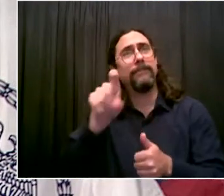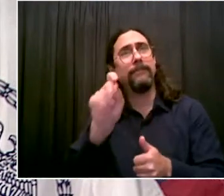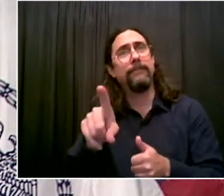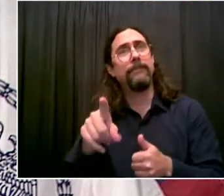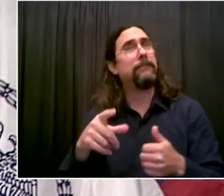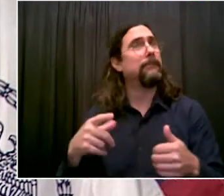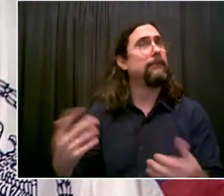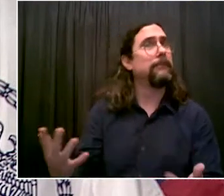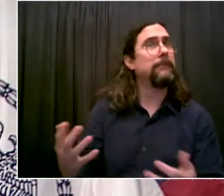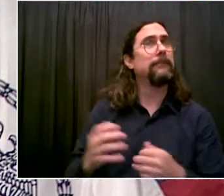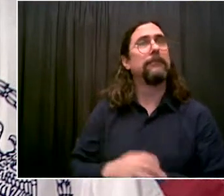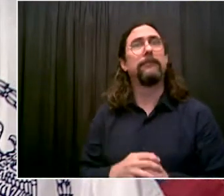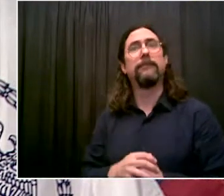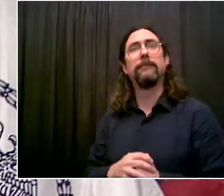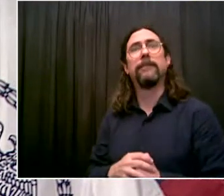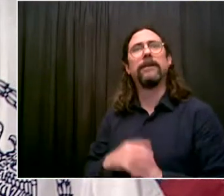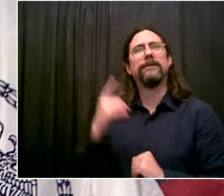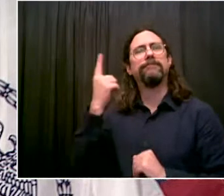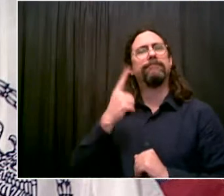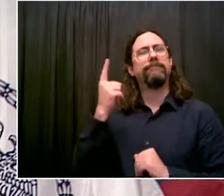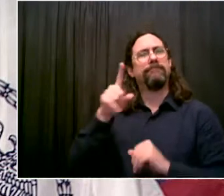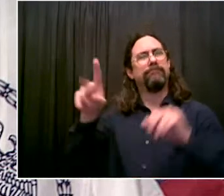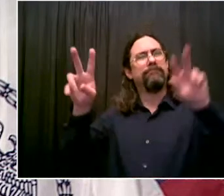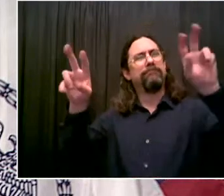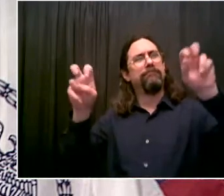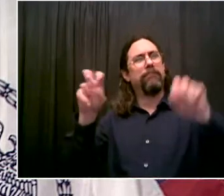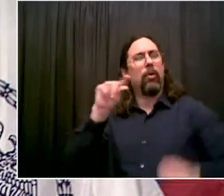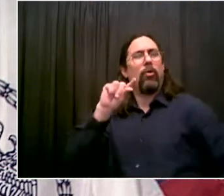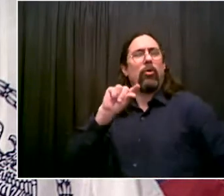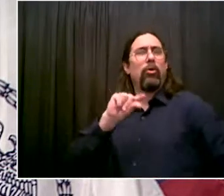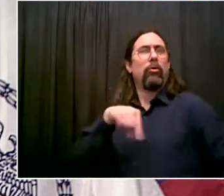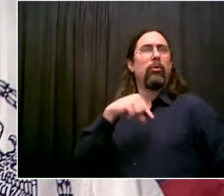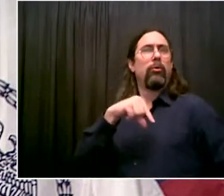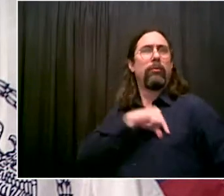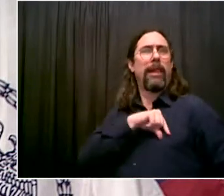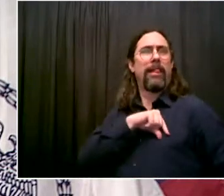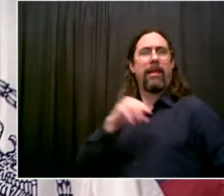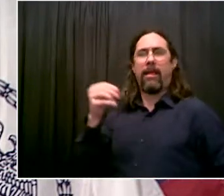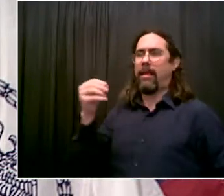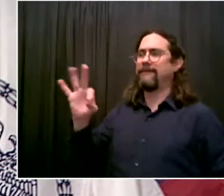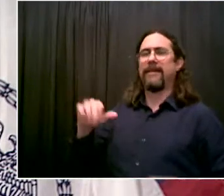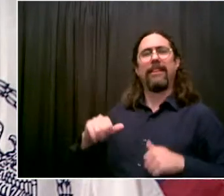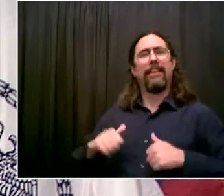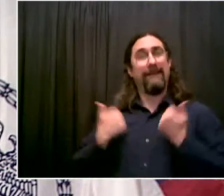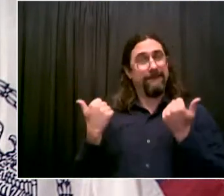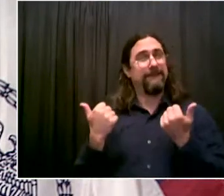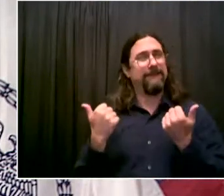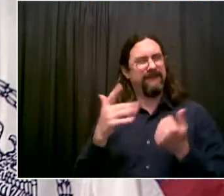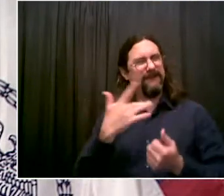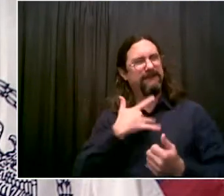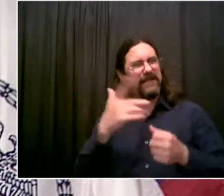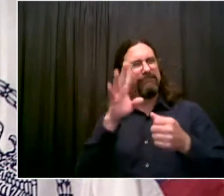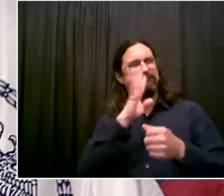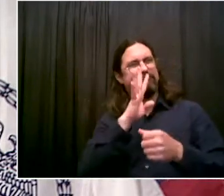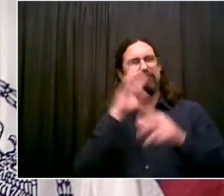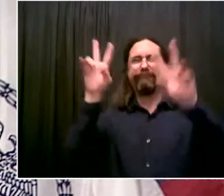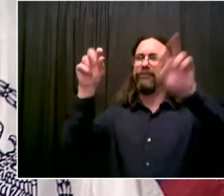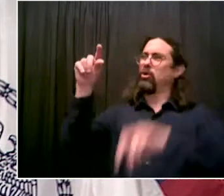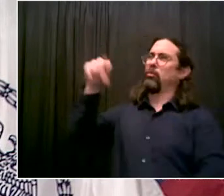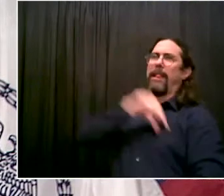TERMS OF QUALITY OF LIFE ISSUES, WHAT'S HAPPIENNG WITH THE EFFORT AROUND FIREWORKS